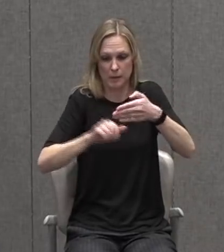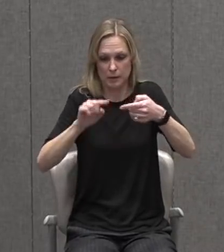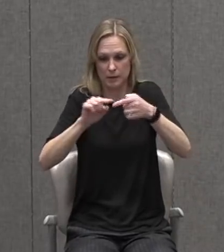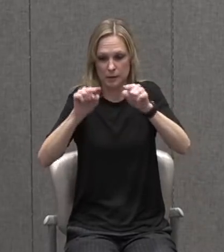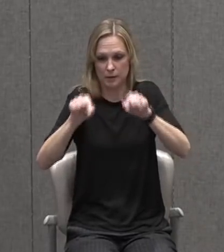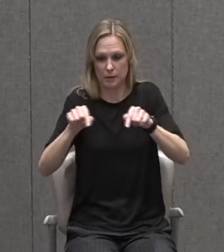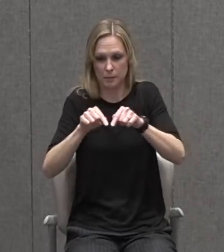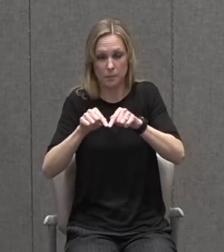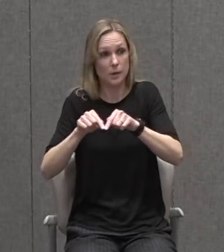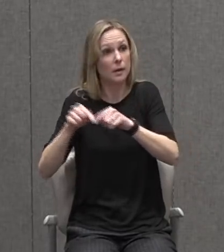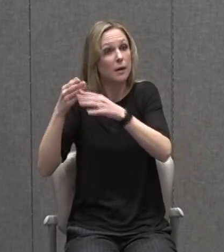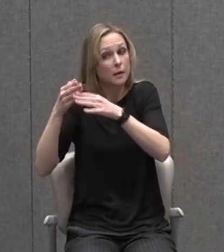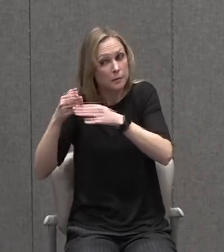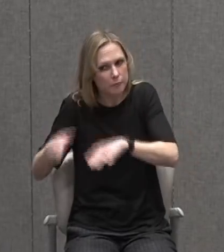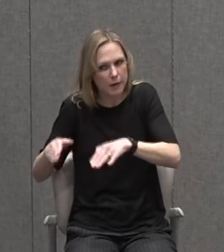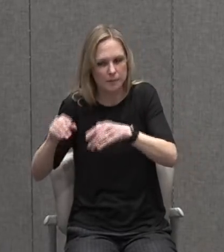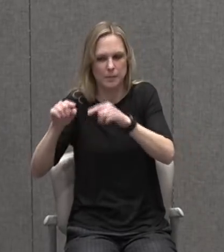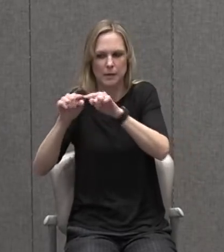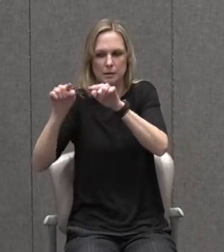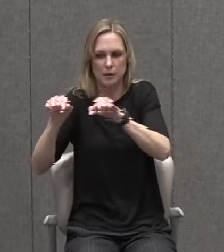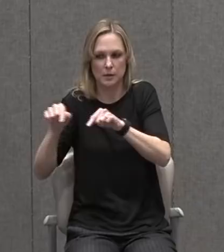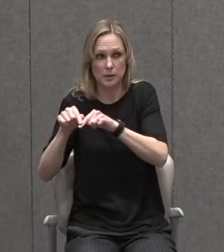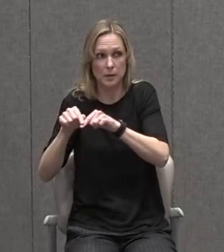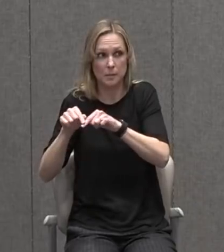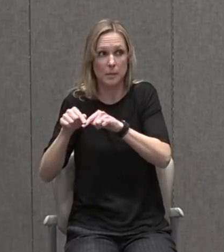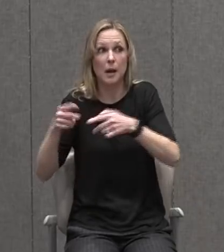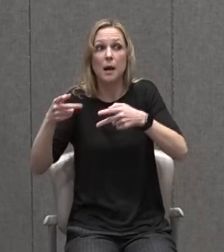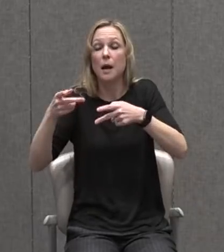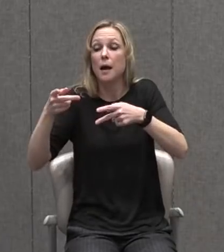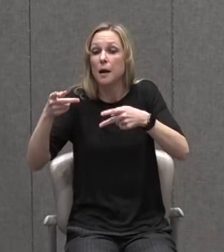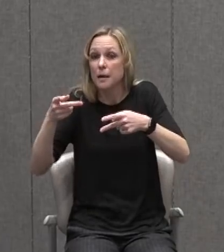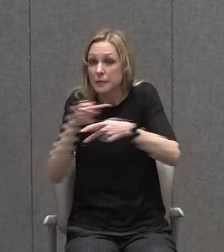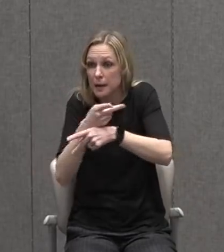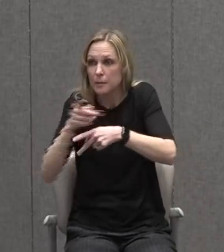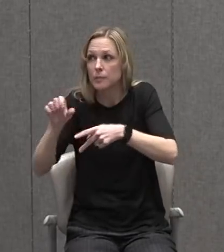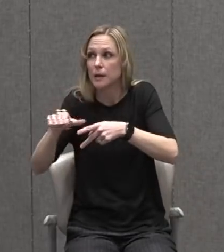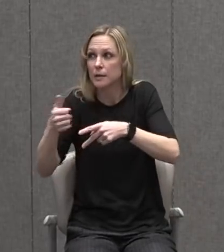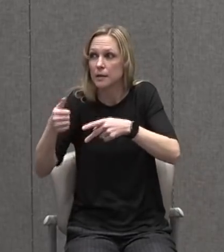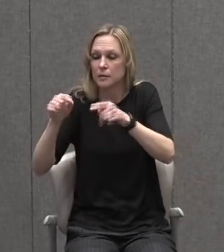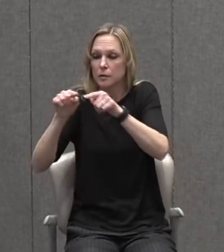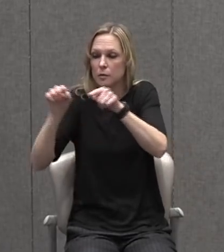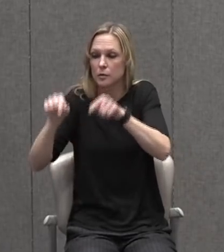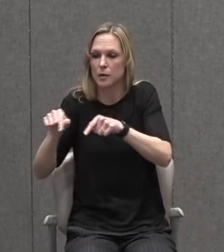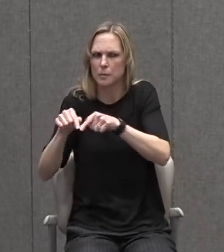by a number times another number. Ooh, maybe I should have done this one first.